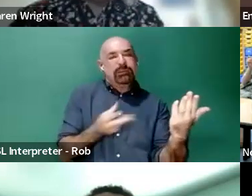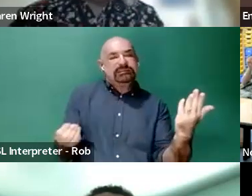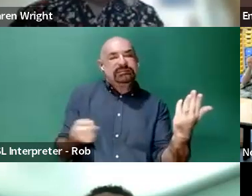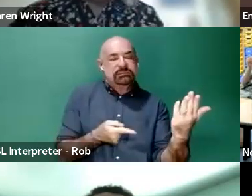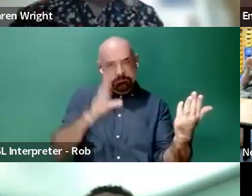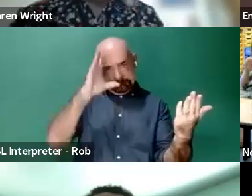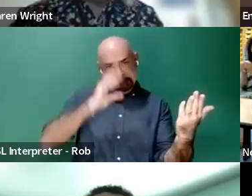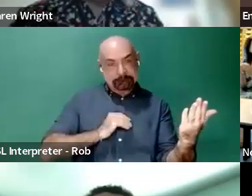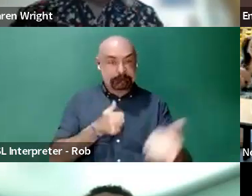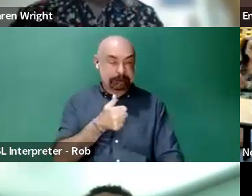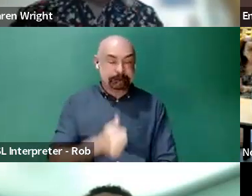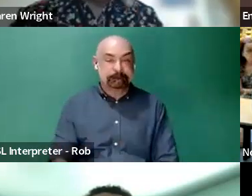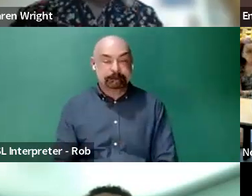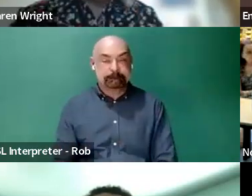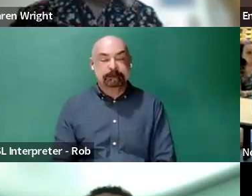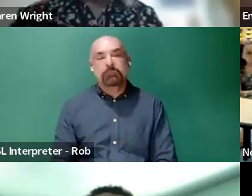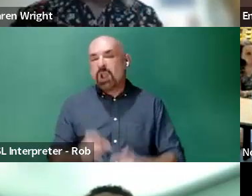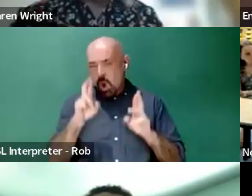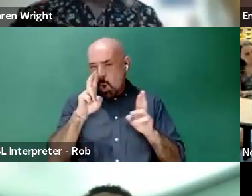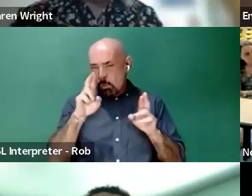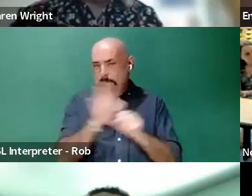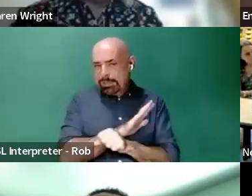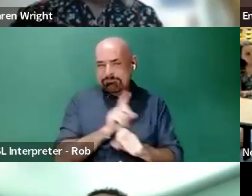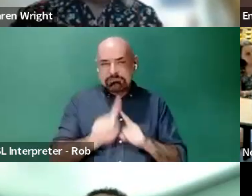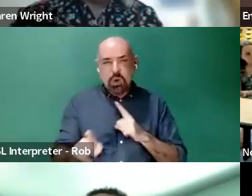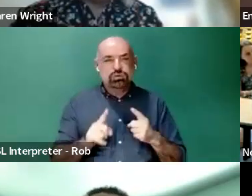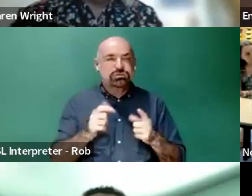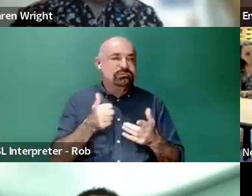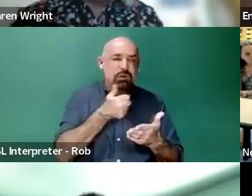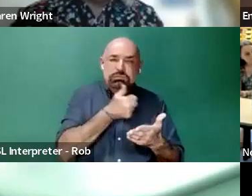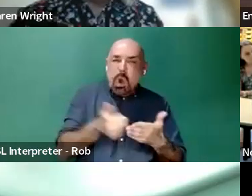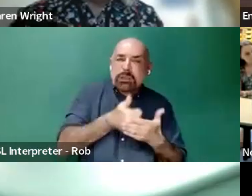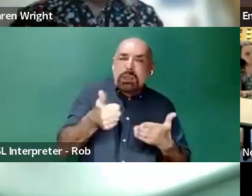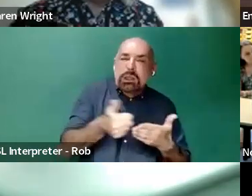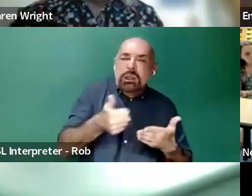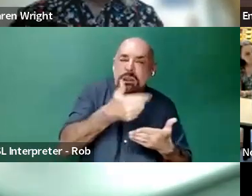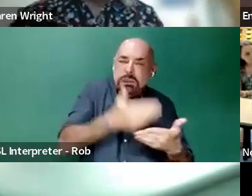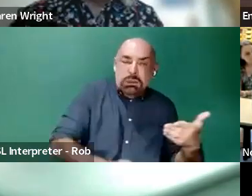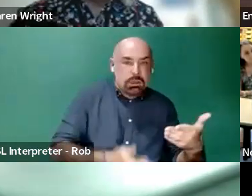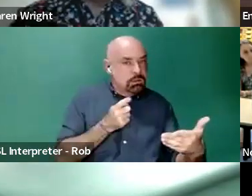We've hopefully covered the most common. There's quite a lot in there, but